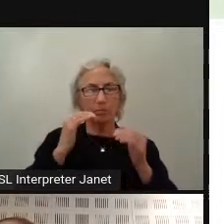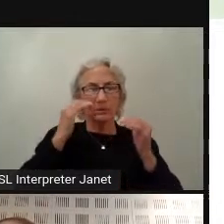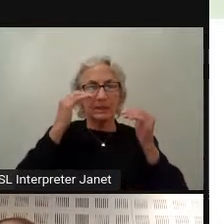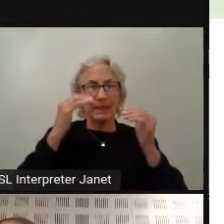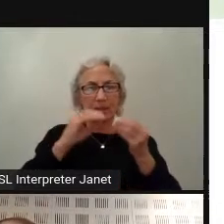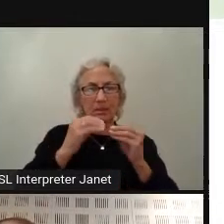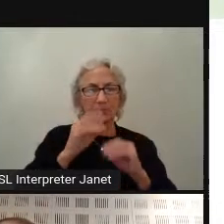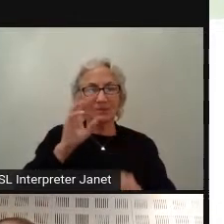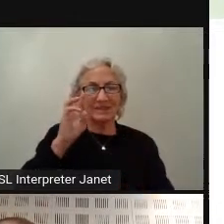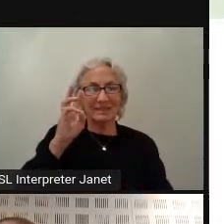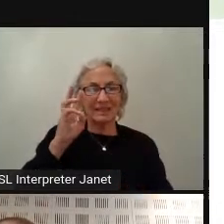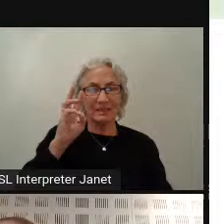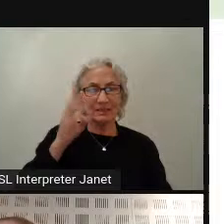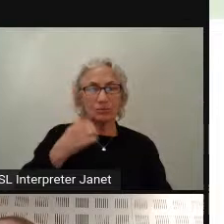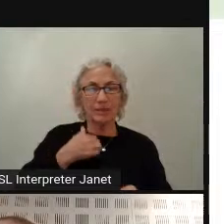six recently updated yesterday to 6.1.